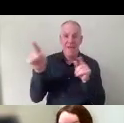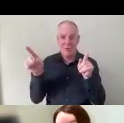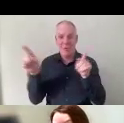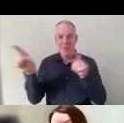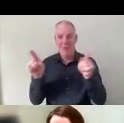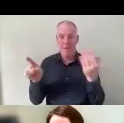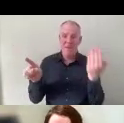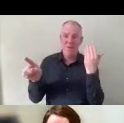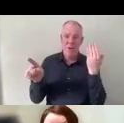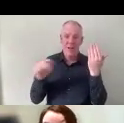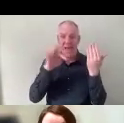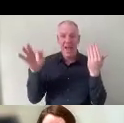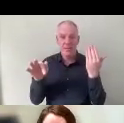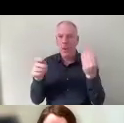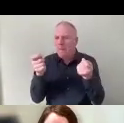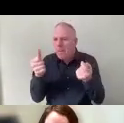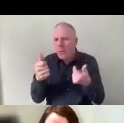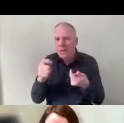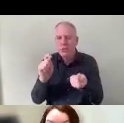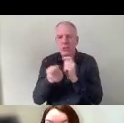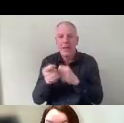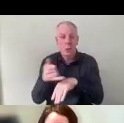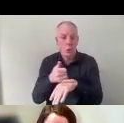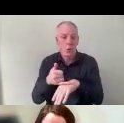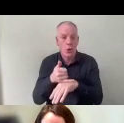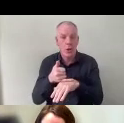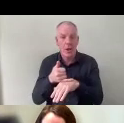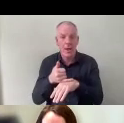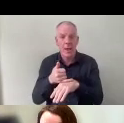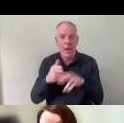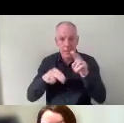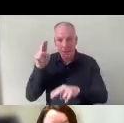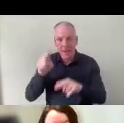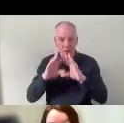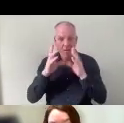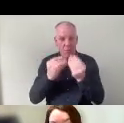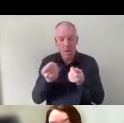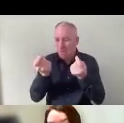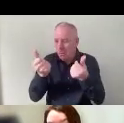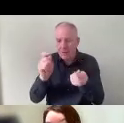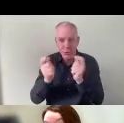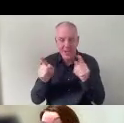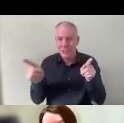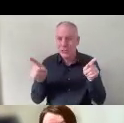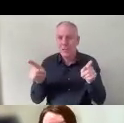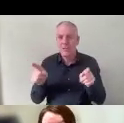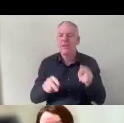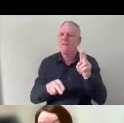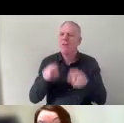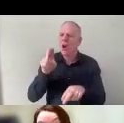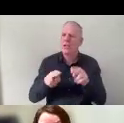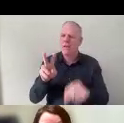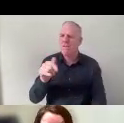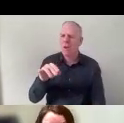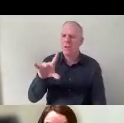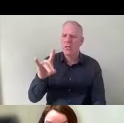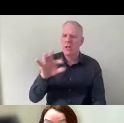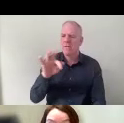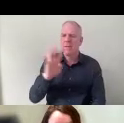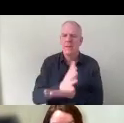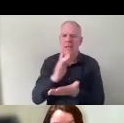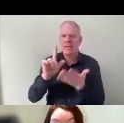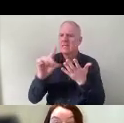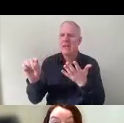there's really only a subtle change in the colour and the saturation of the painting overall. The varnish from the 1970s had not really degraded or discolored very much